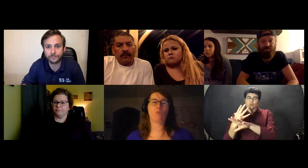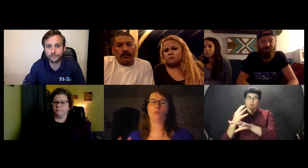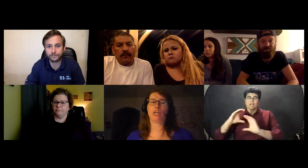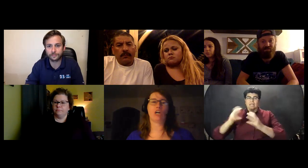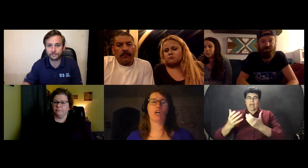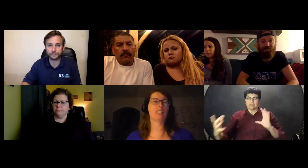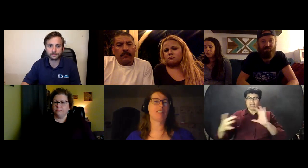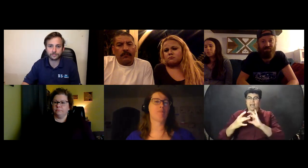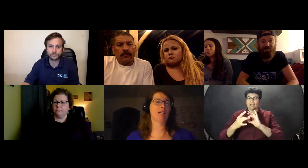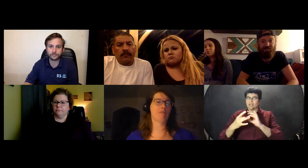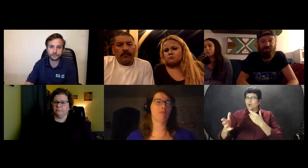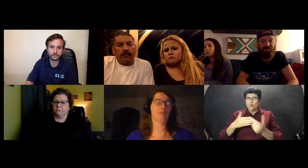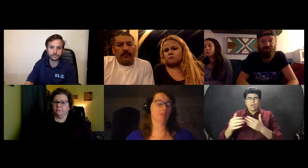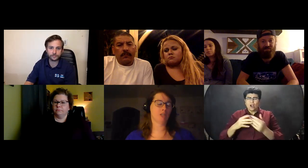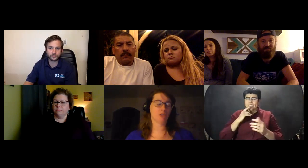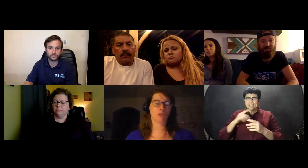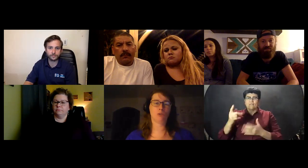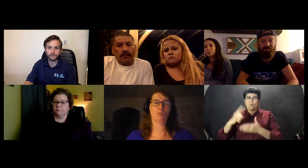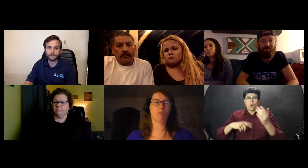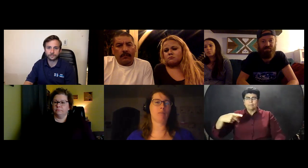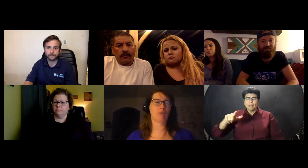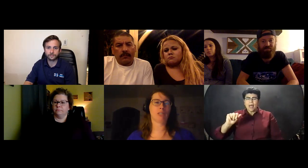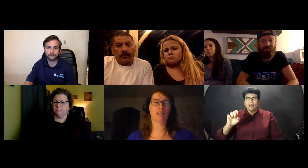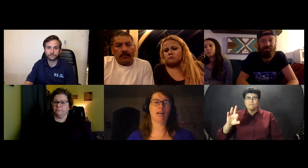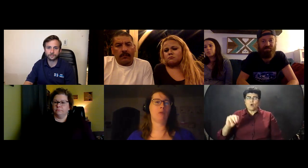regardless of platform if it's zoom